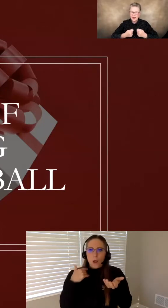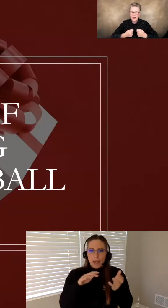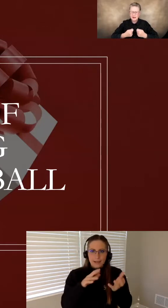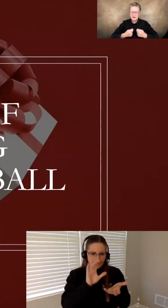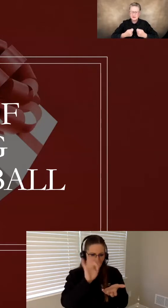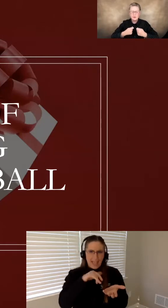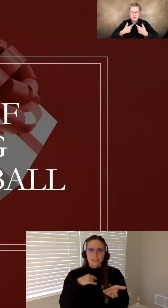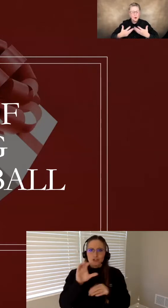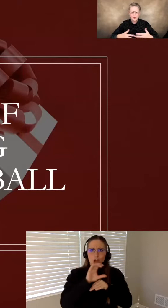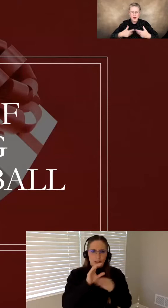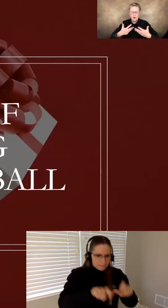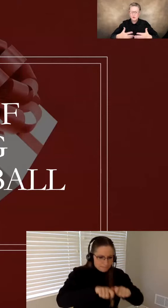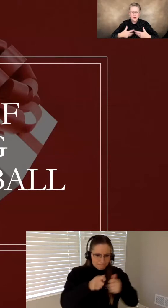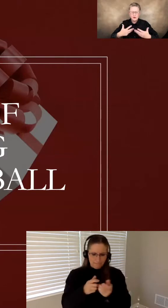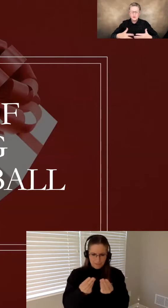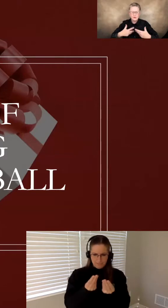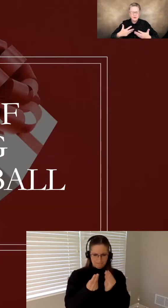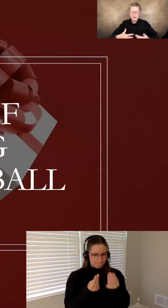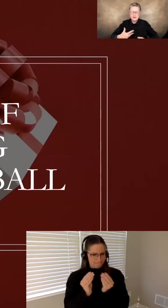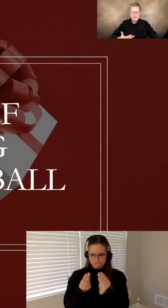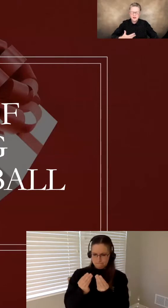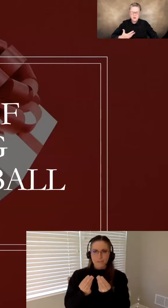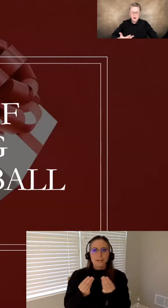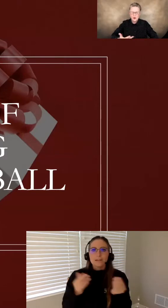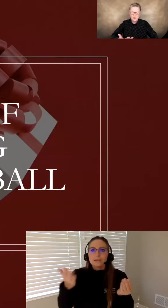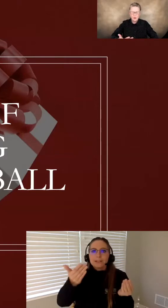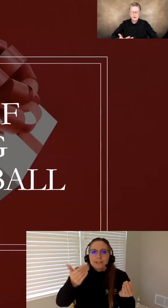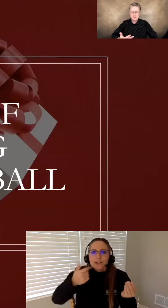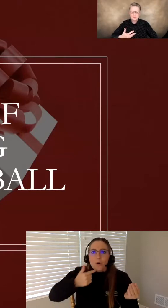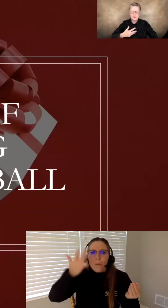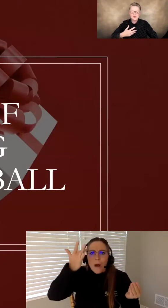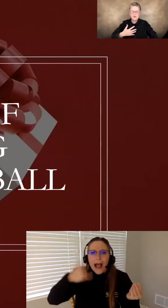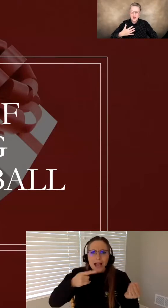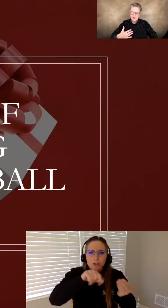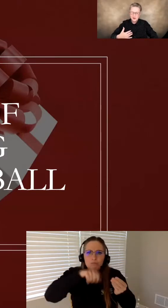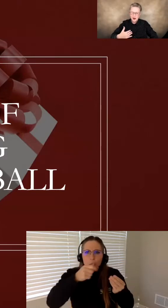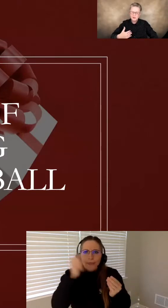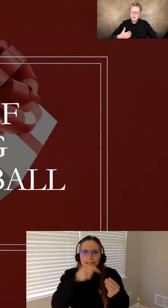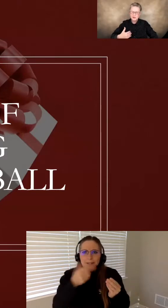and tell me more about the reason that you broke it open so that's what I'm interested